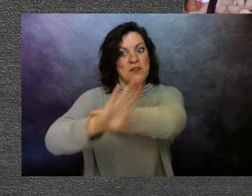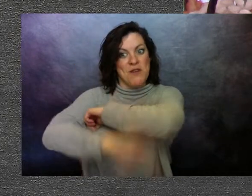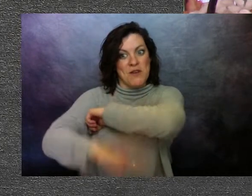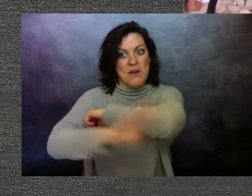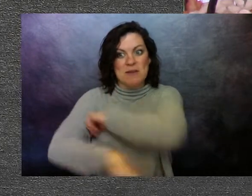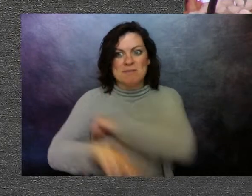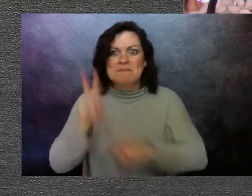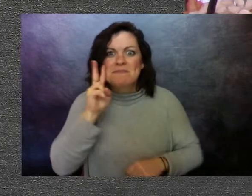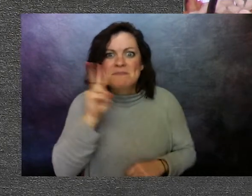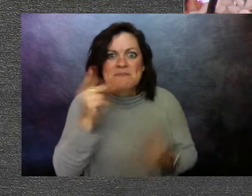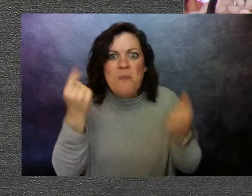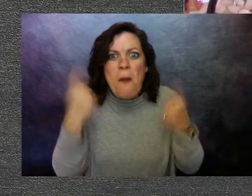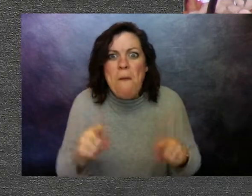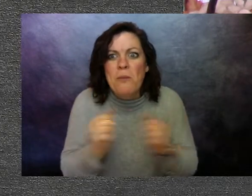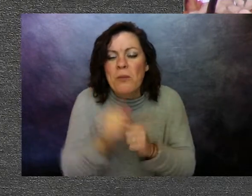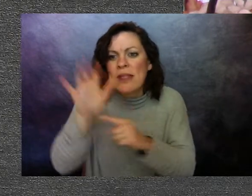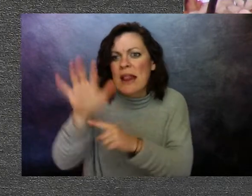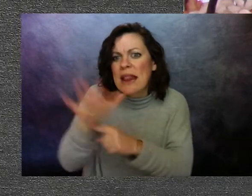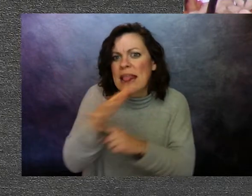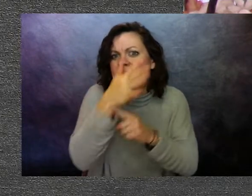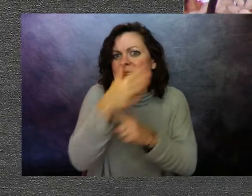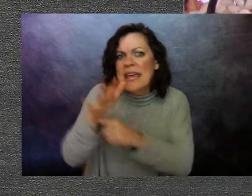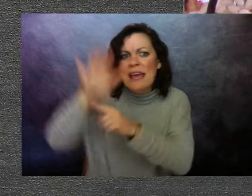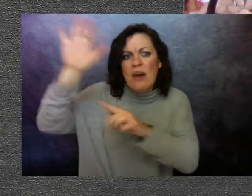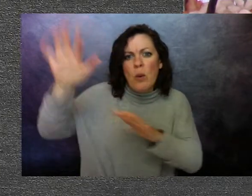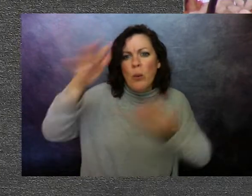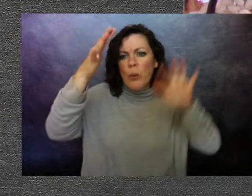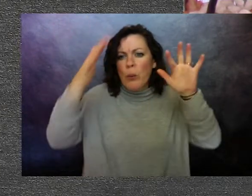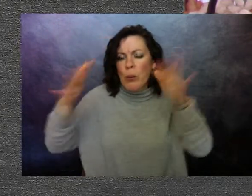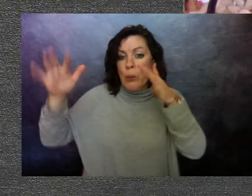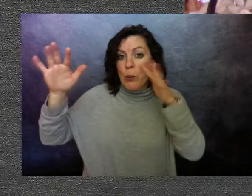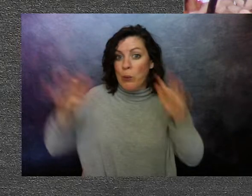about all of these leaves falling from the sky.